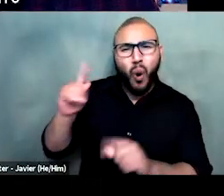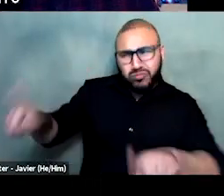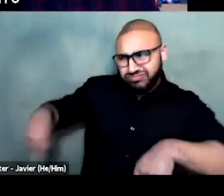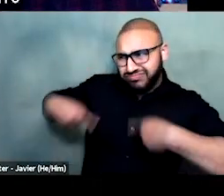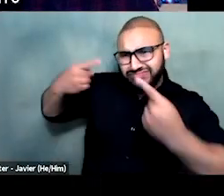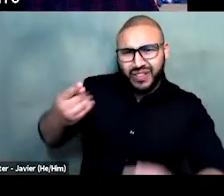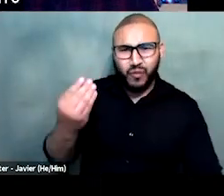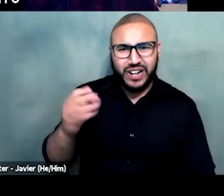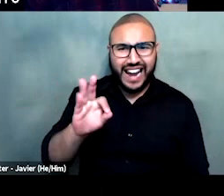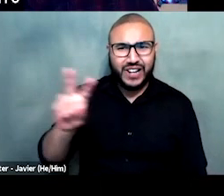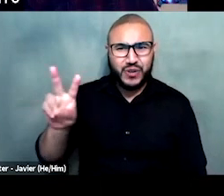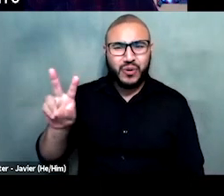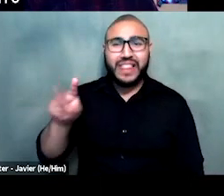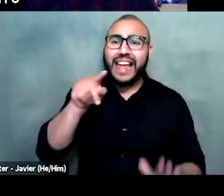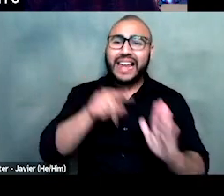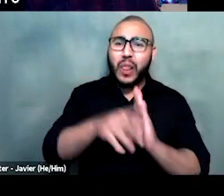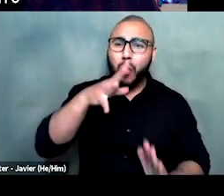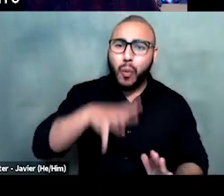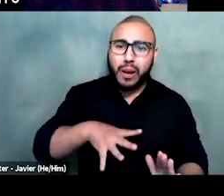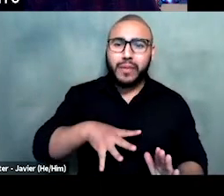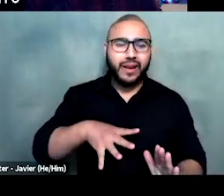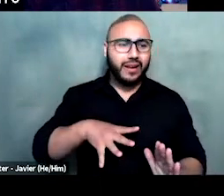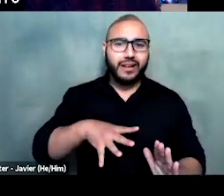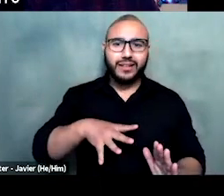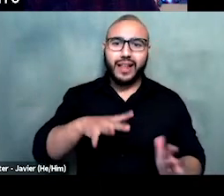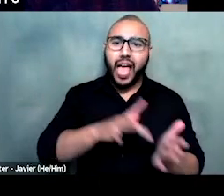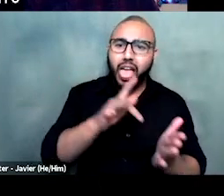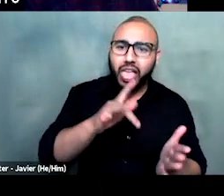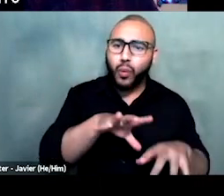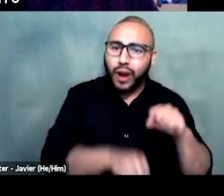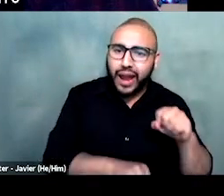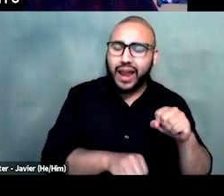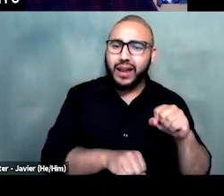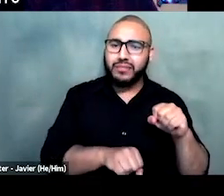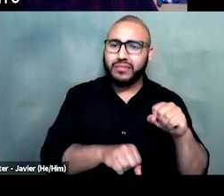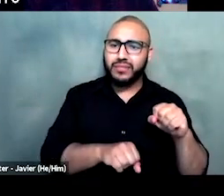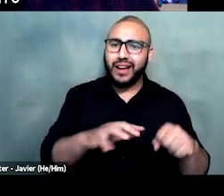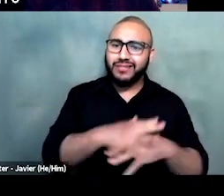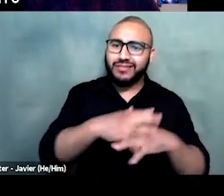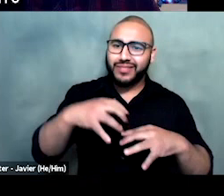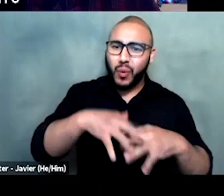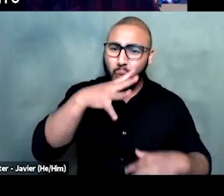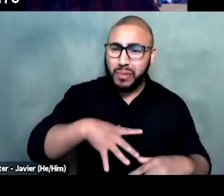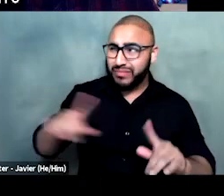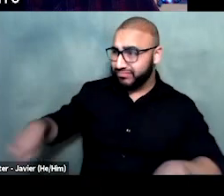ago, or a decade ago. This has been going on since 1492, the killing, the sexual assault